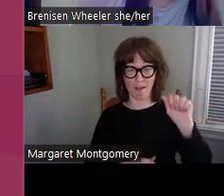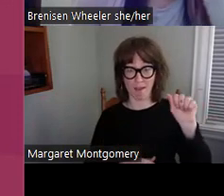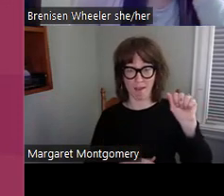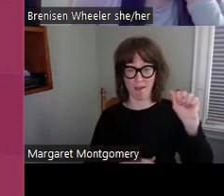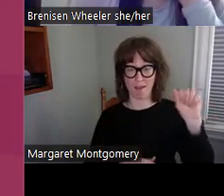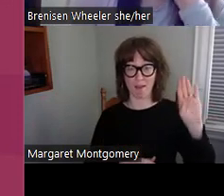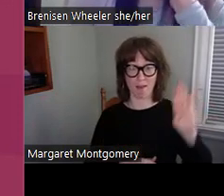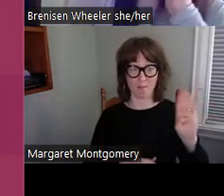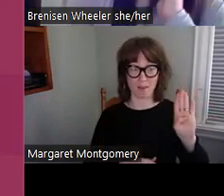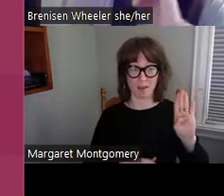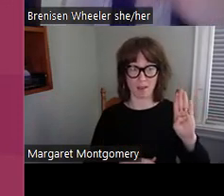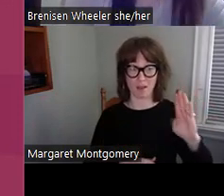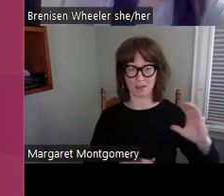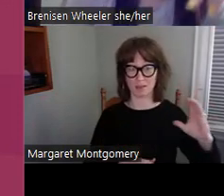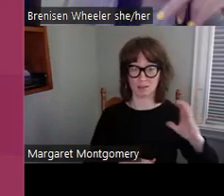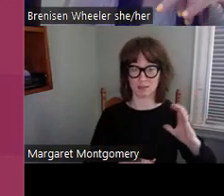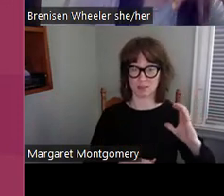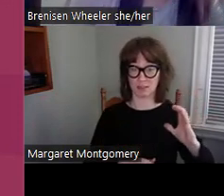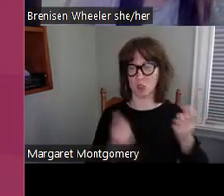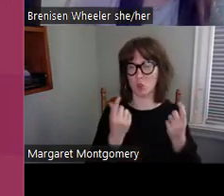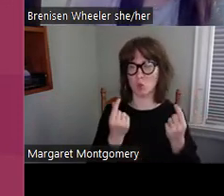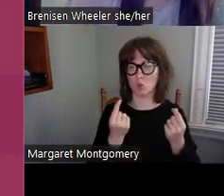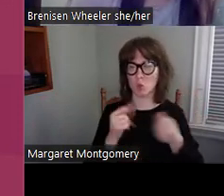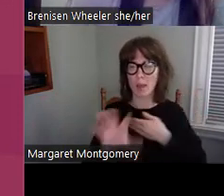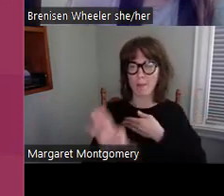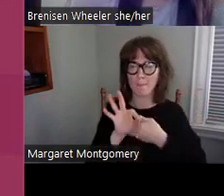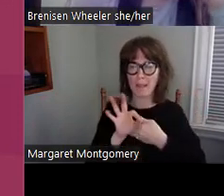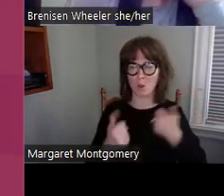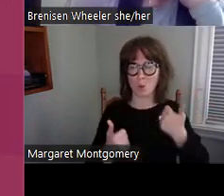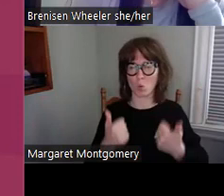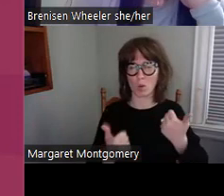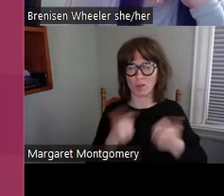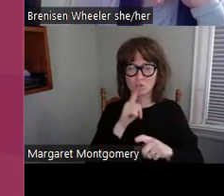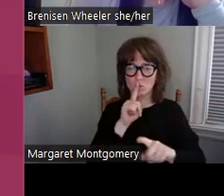13:14:25 Let me share my pat A, B or C, which one is closest to what you would do.